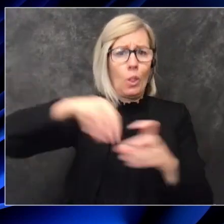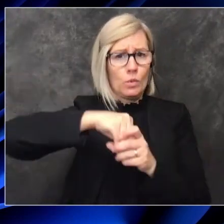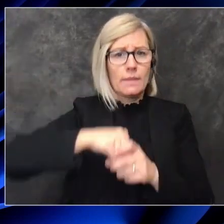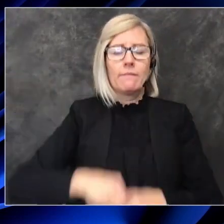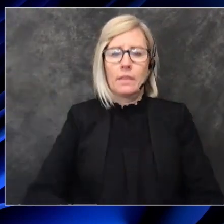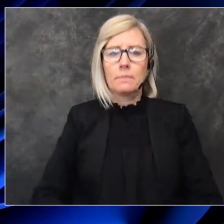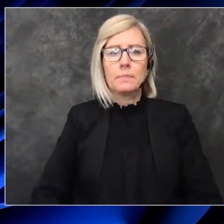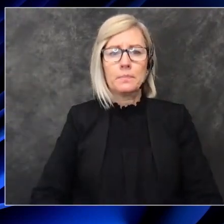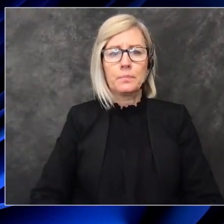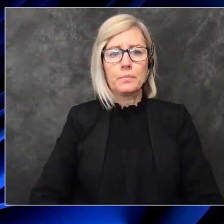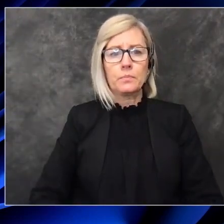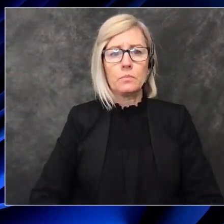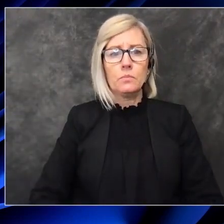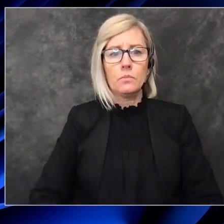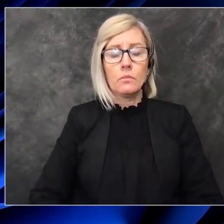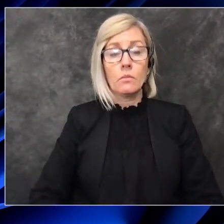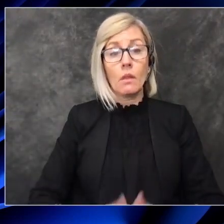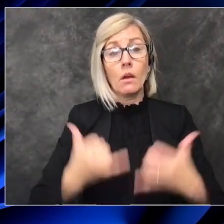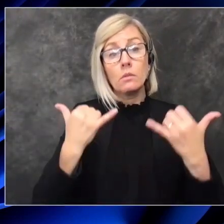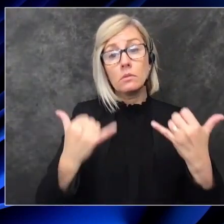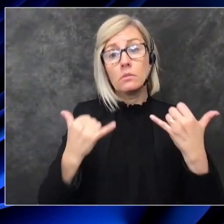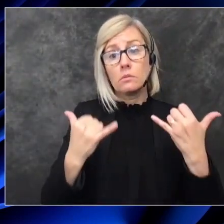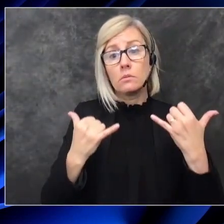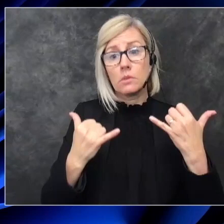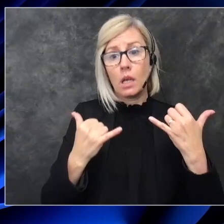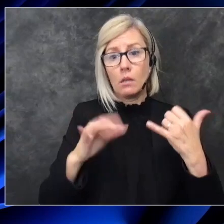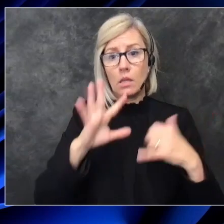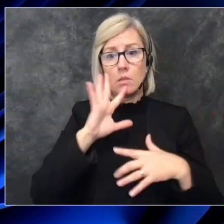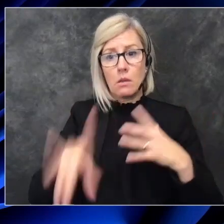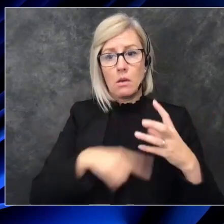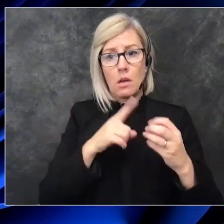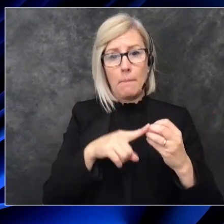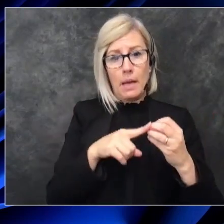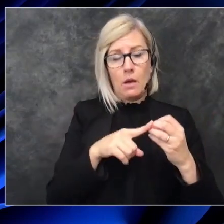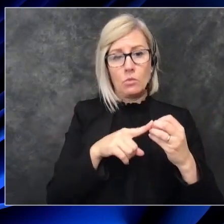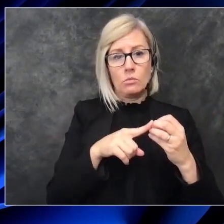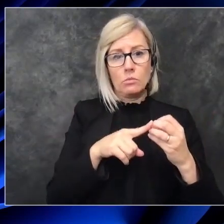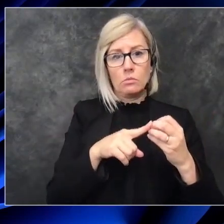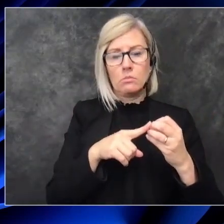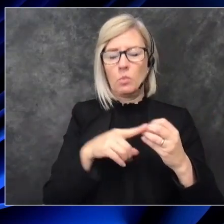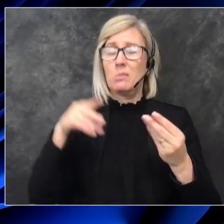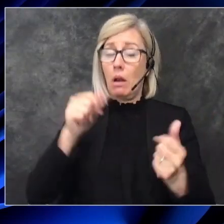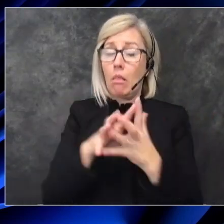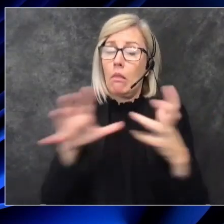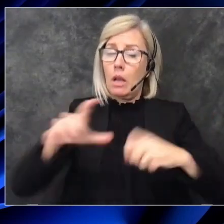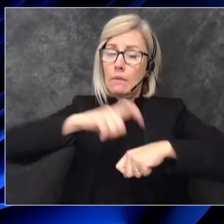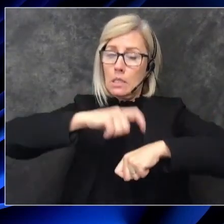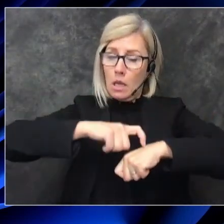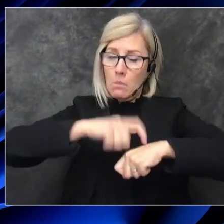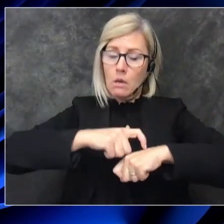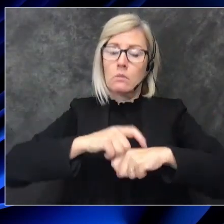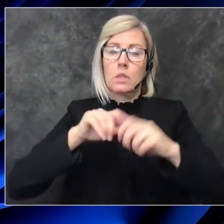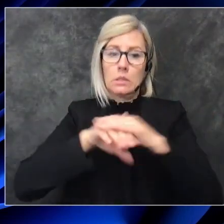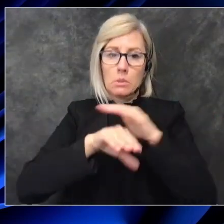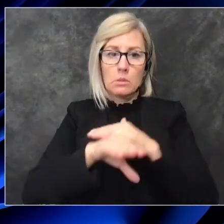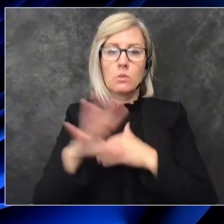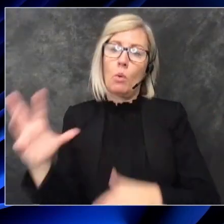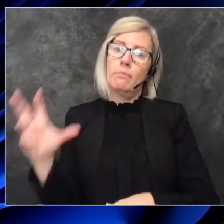Now let's talk about one of the items that we spent a whole lot of time on accessibility, so we're going to go back to the accessibility menu.